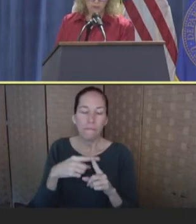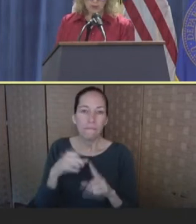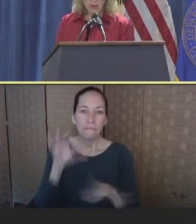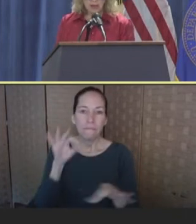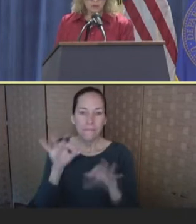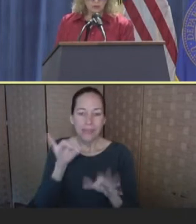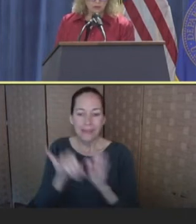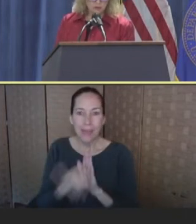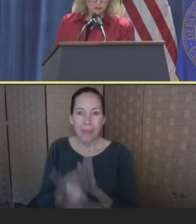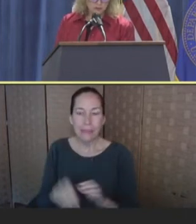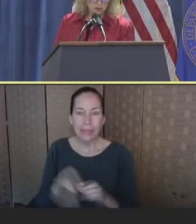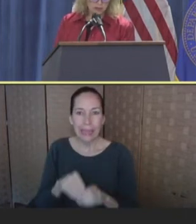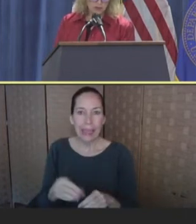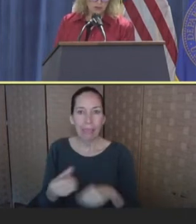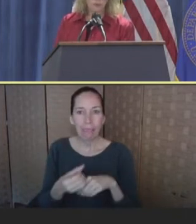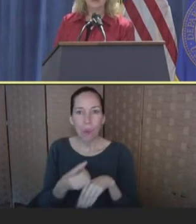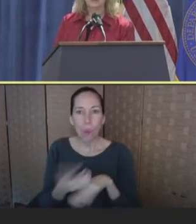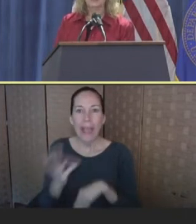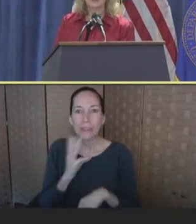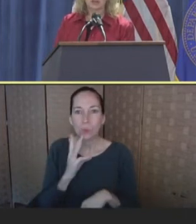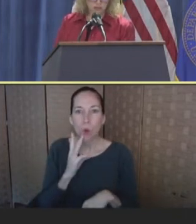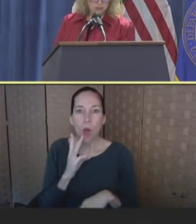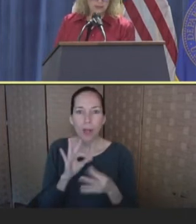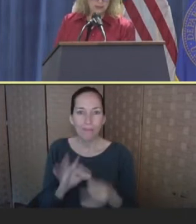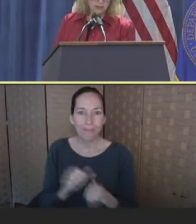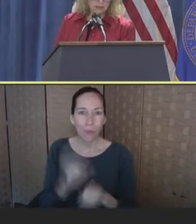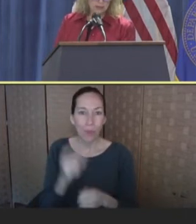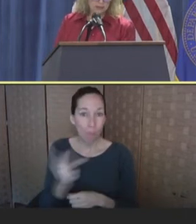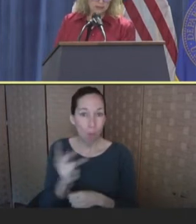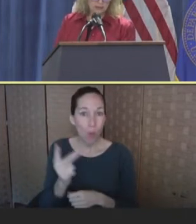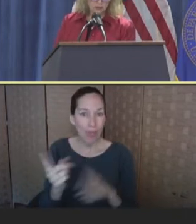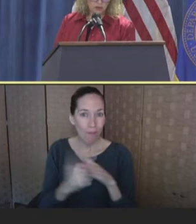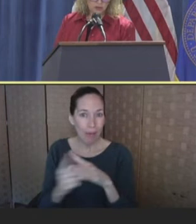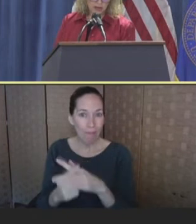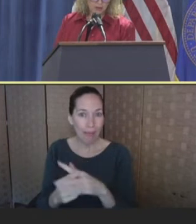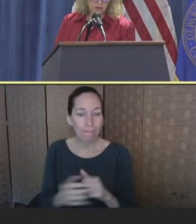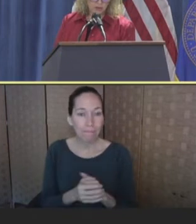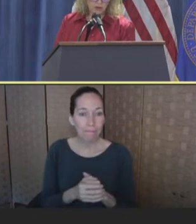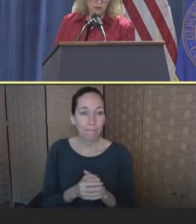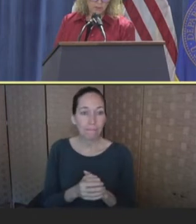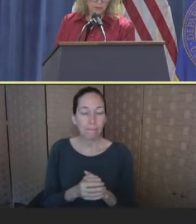And then, you can, you can see on here that the patient attended a large gathering on